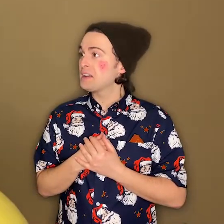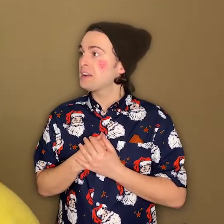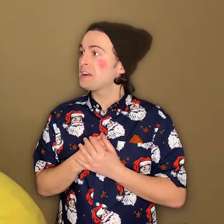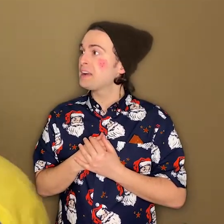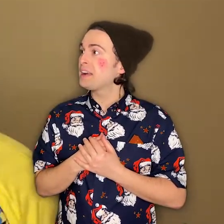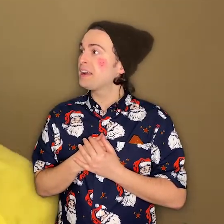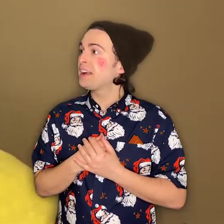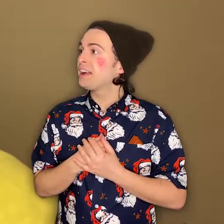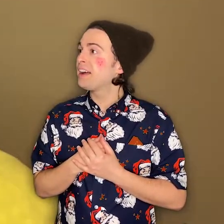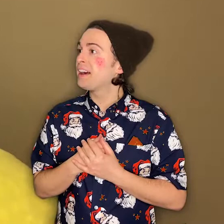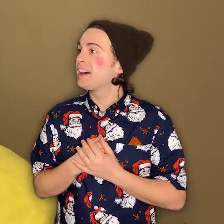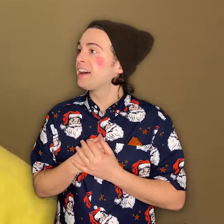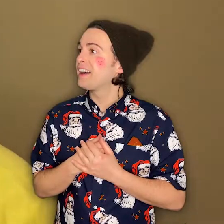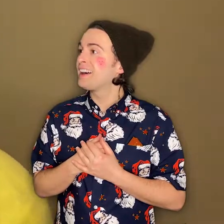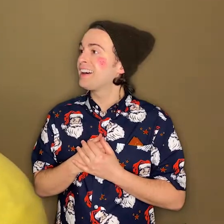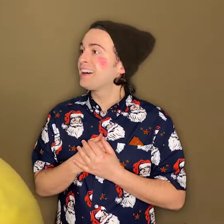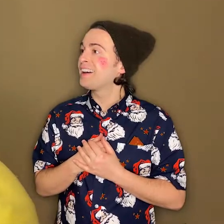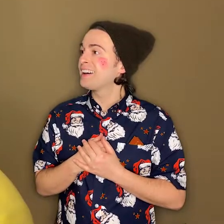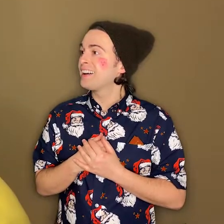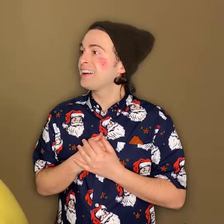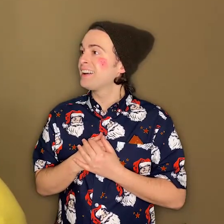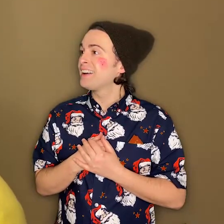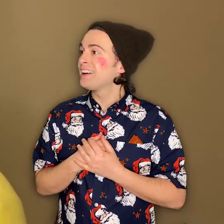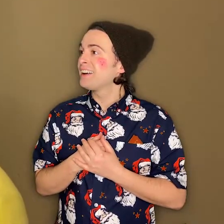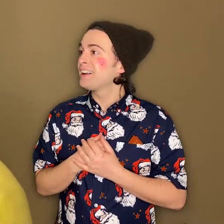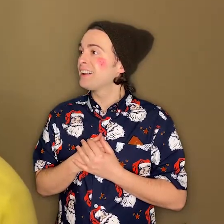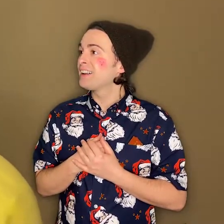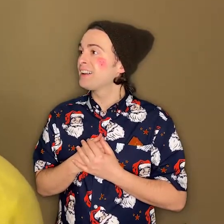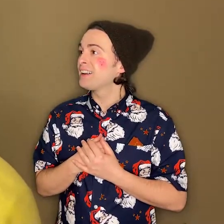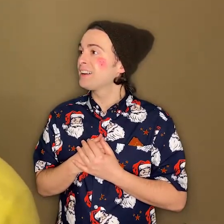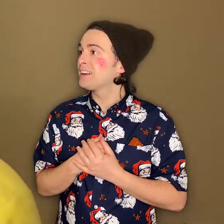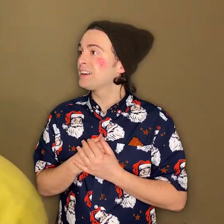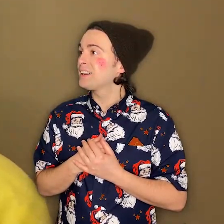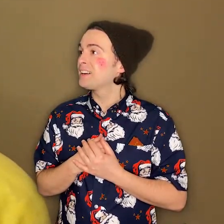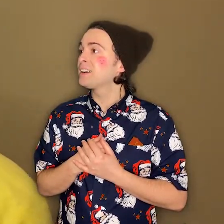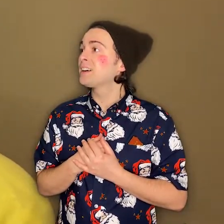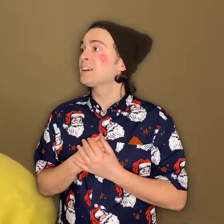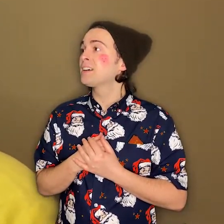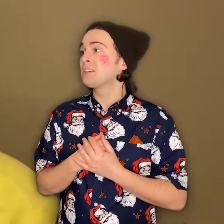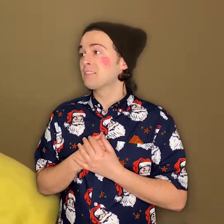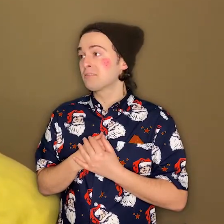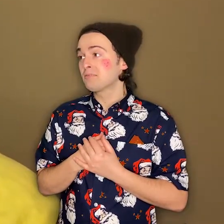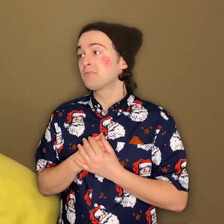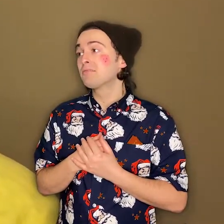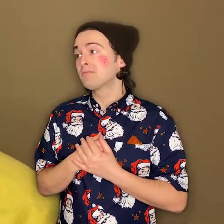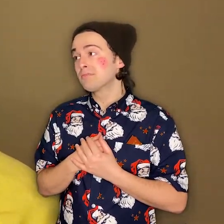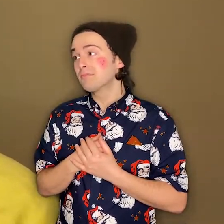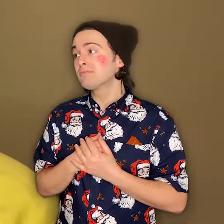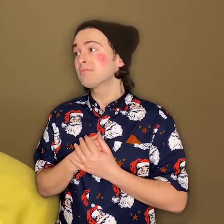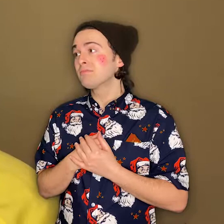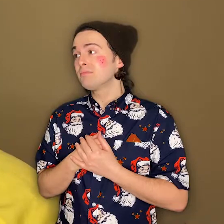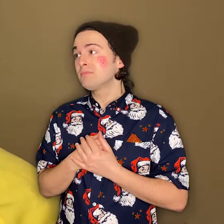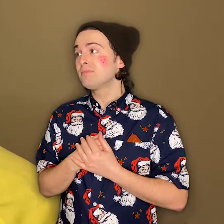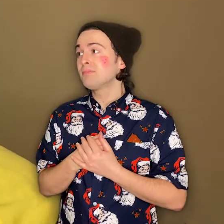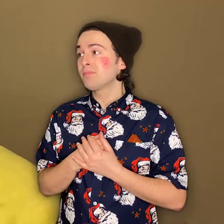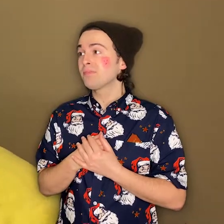But if I had stayed there it would probably still be up there so technically…that was totally heroic.